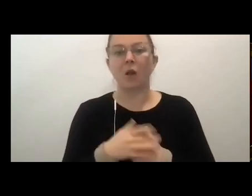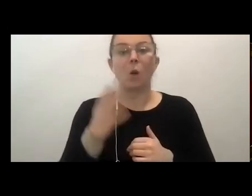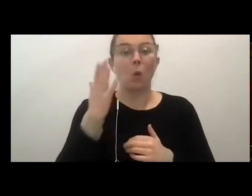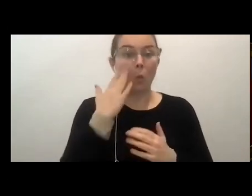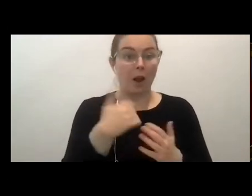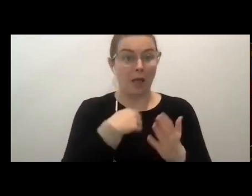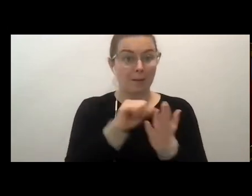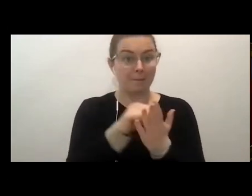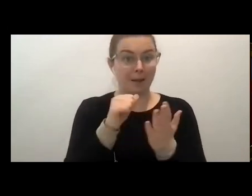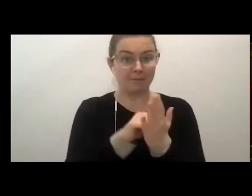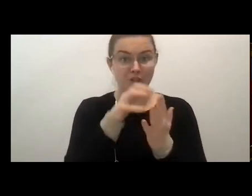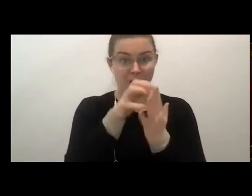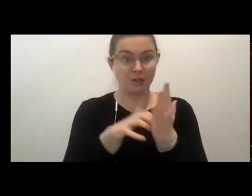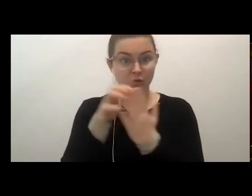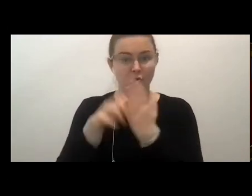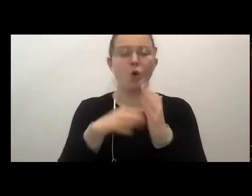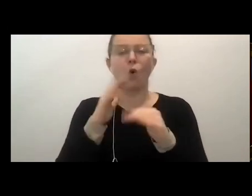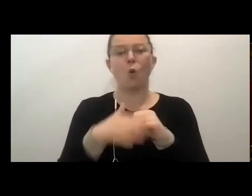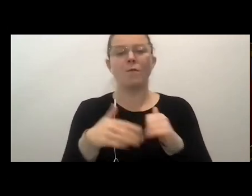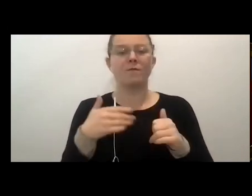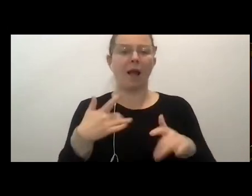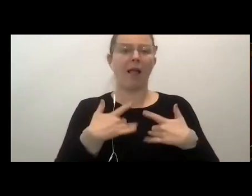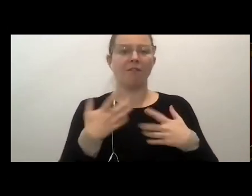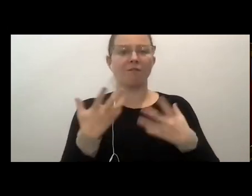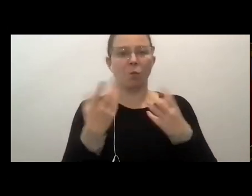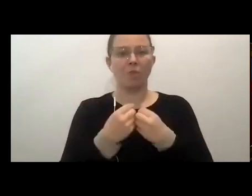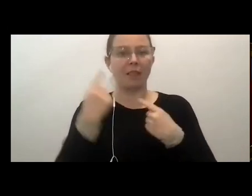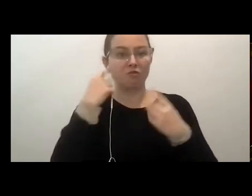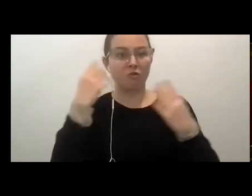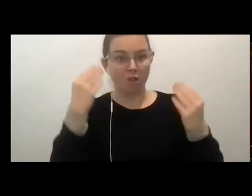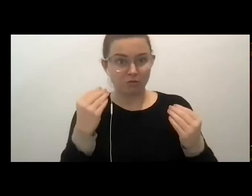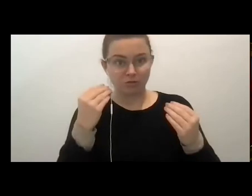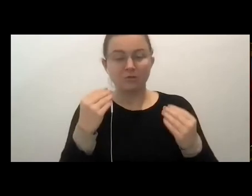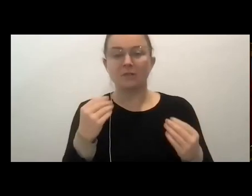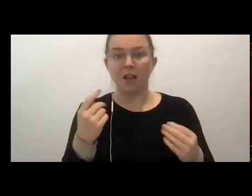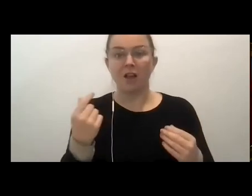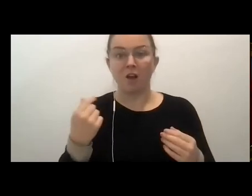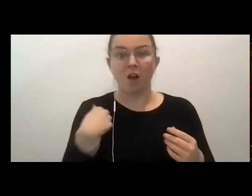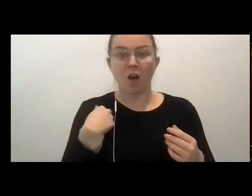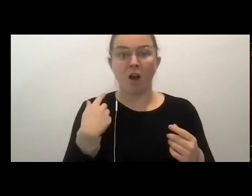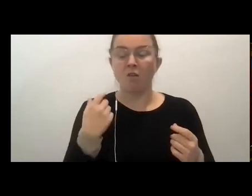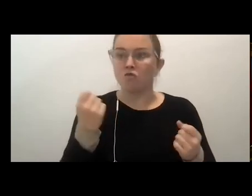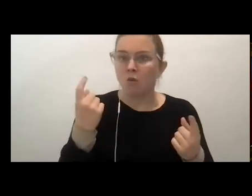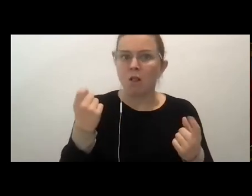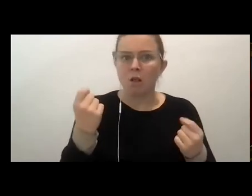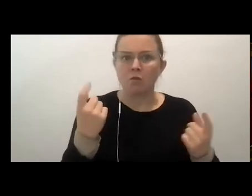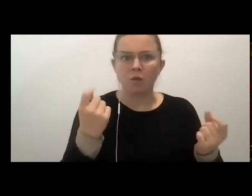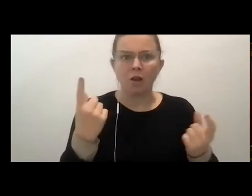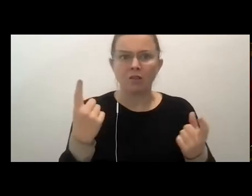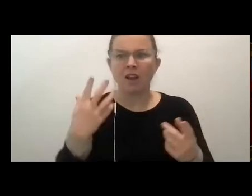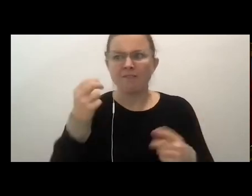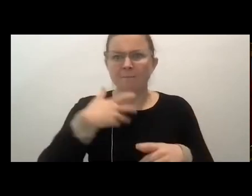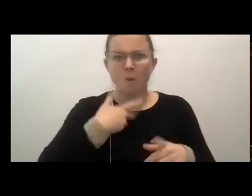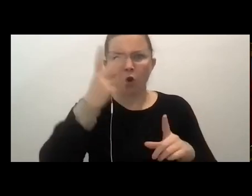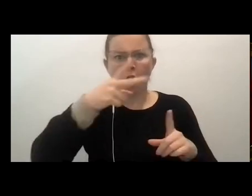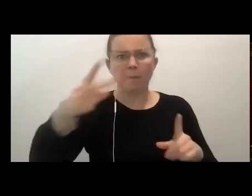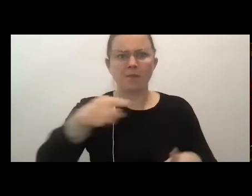those articles about, you know, living with hearing loss, I discovered that it was more common than I thought it was, you know? I was